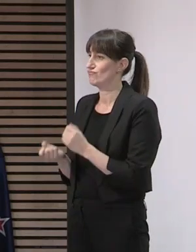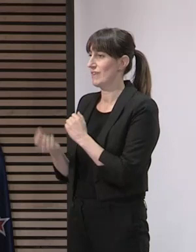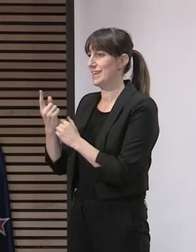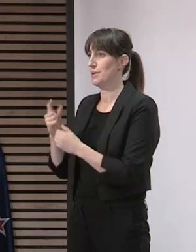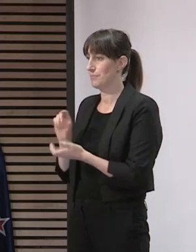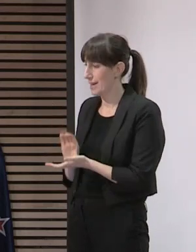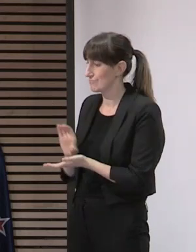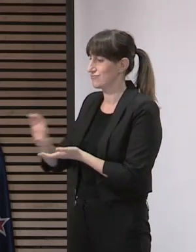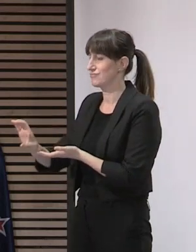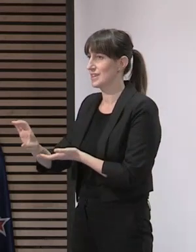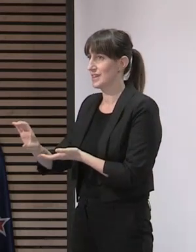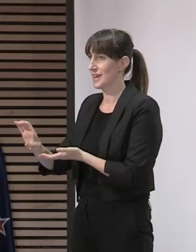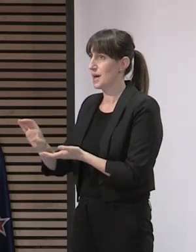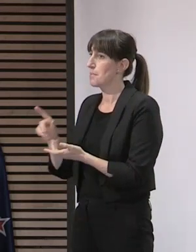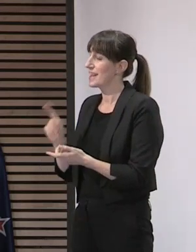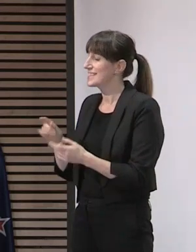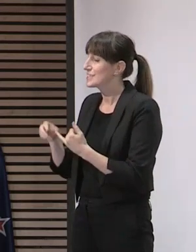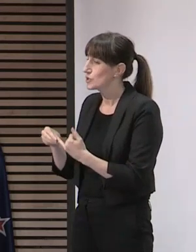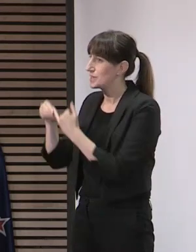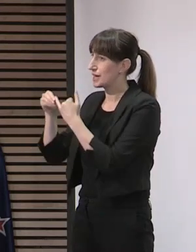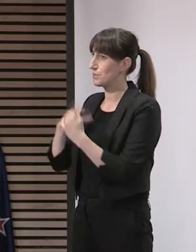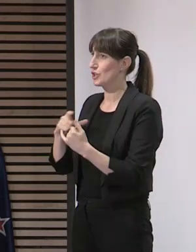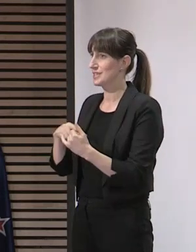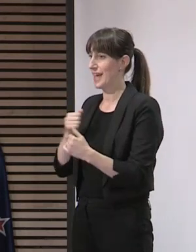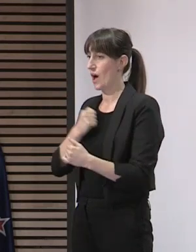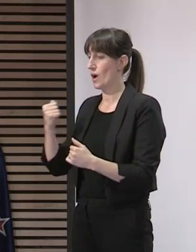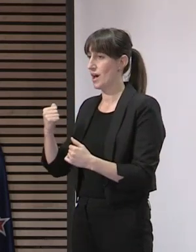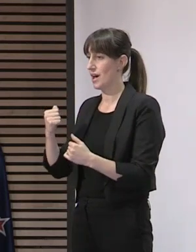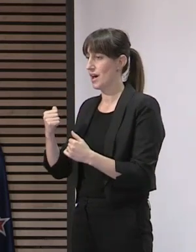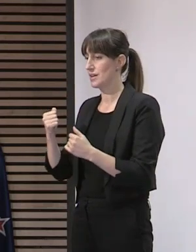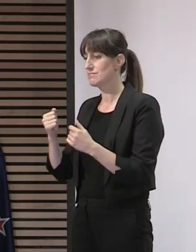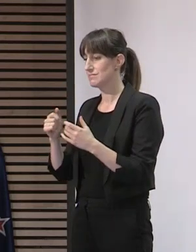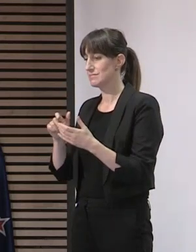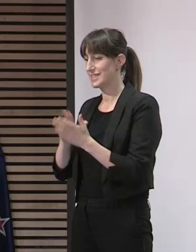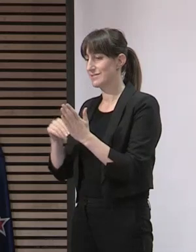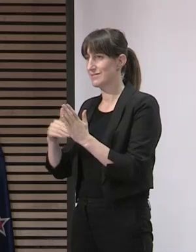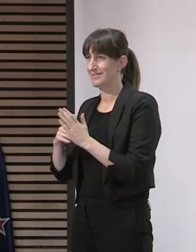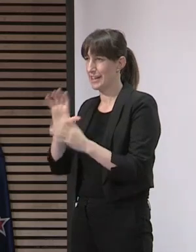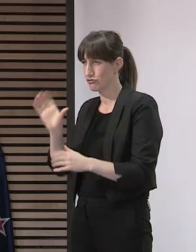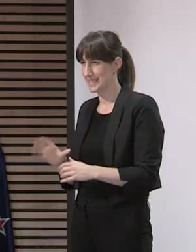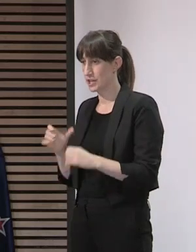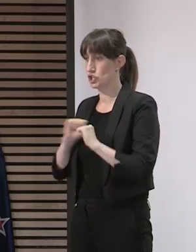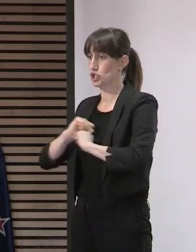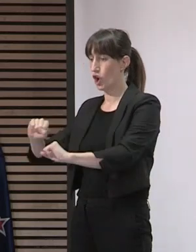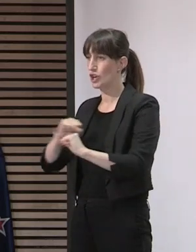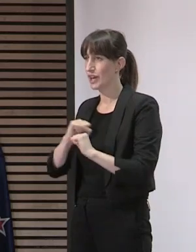will stop us from having to put in these ad hoc responses. But this is the third time now we've had to do something like